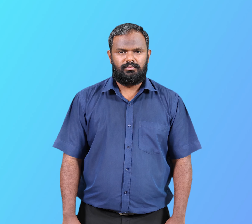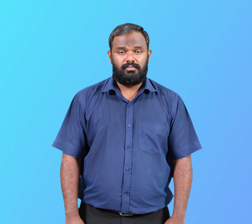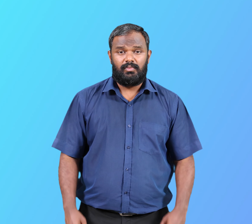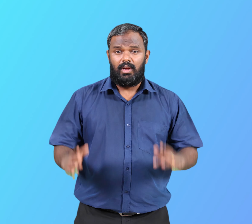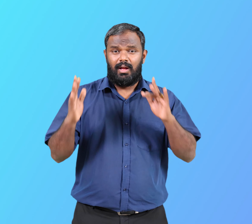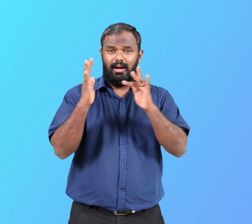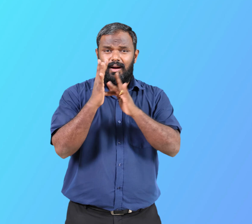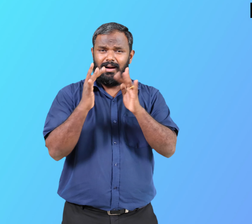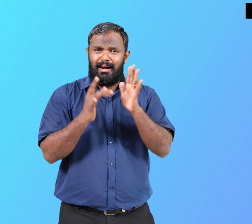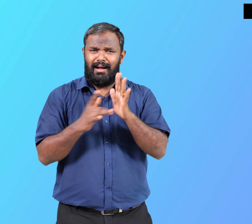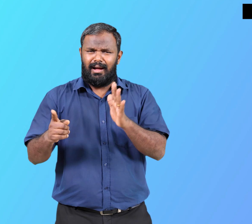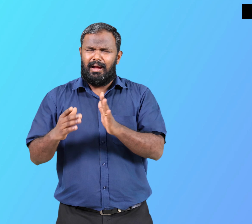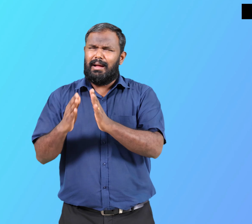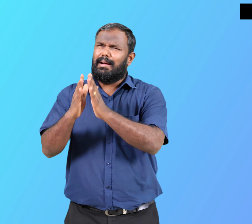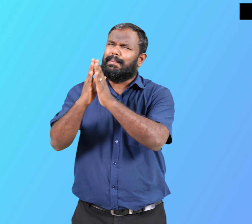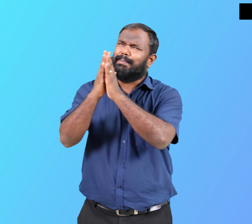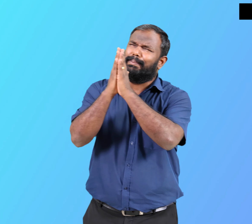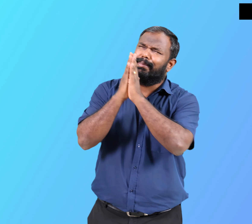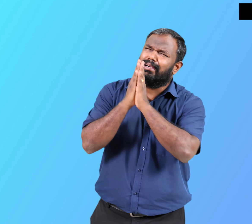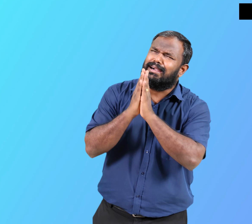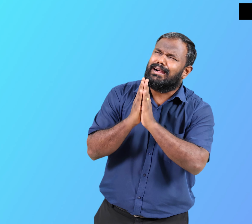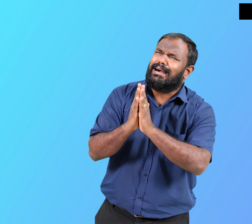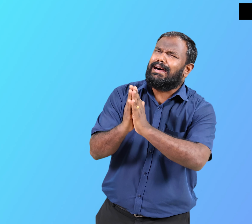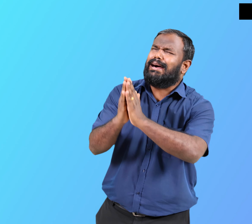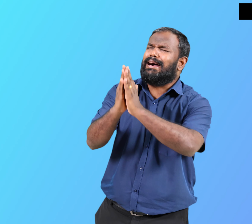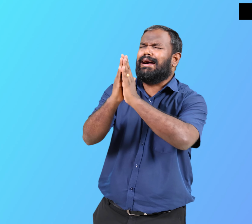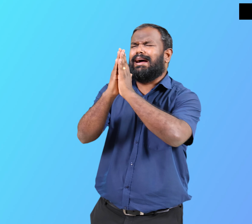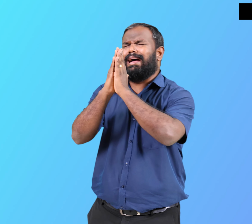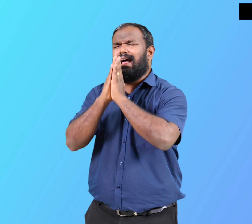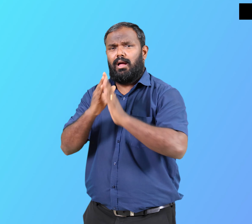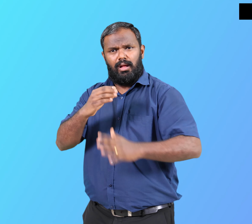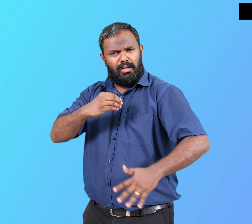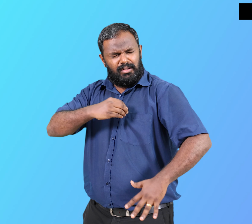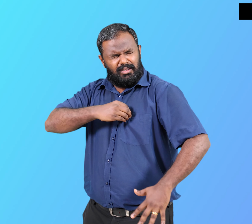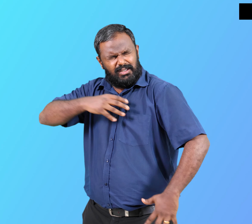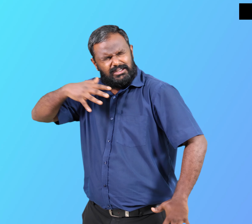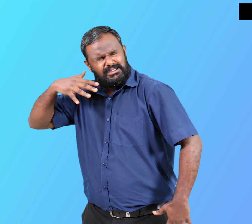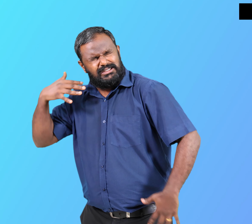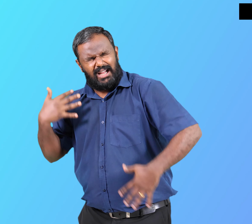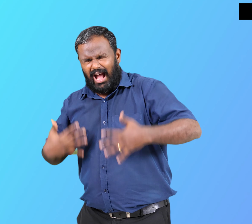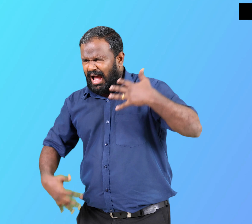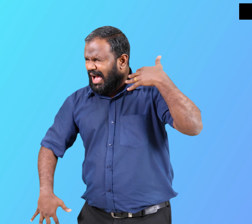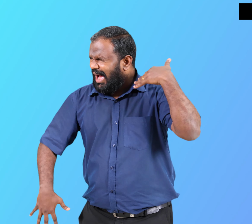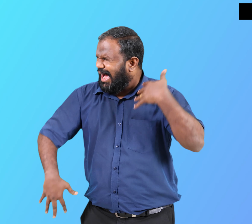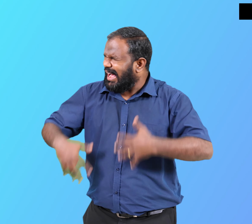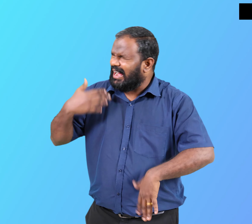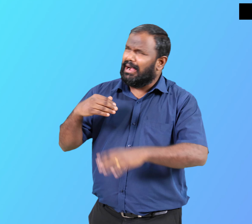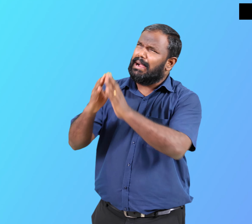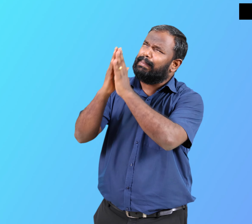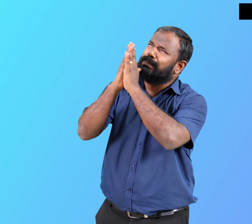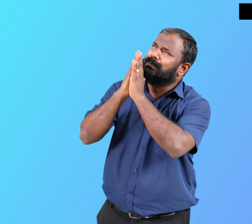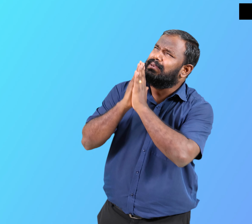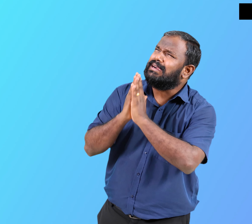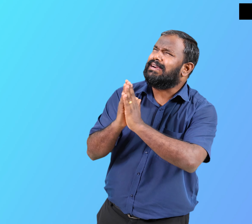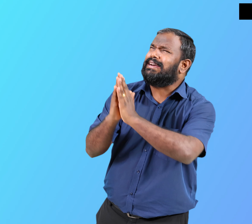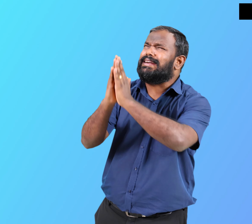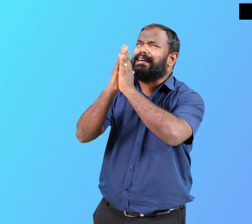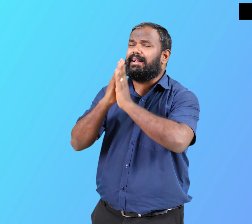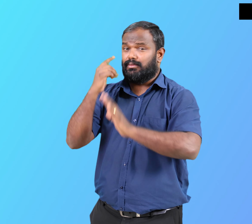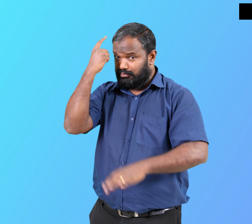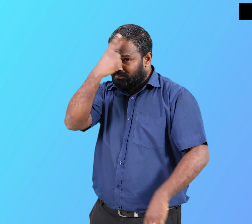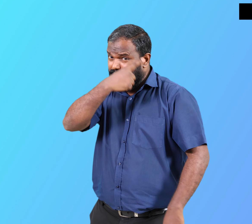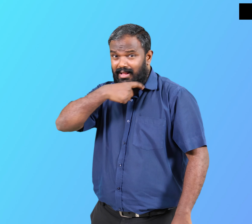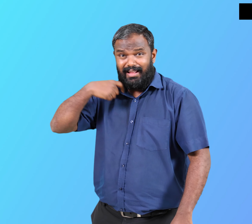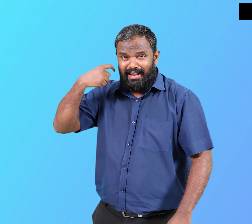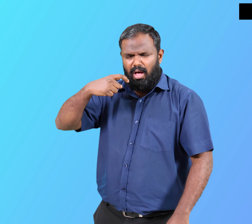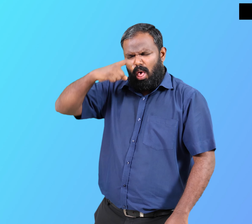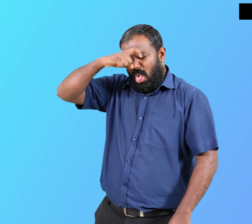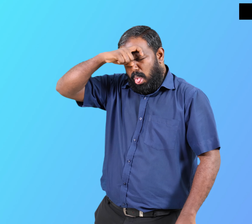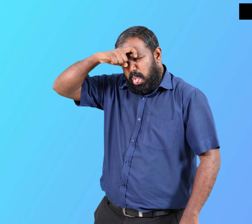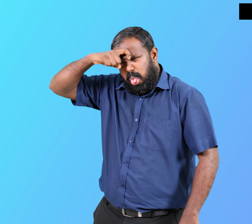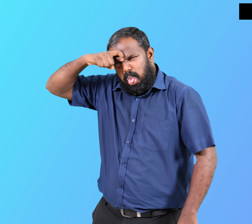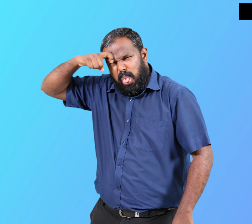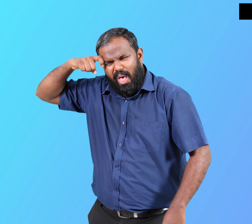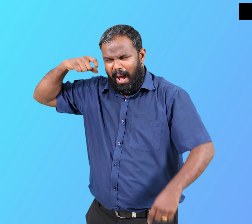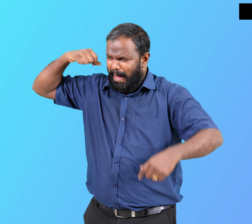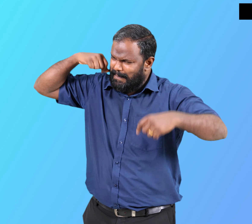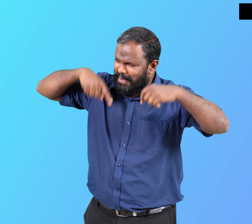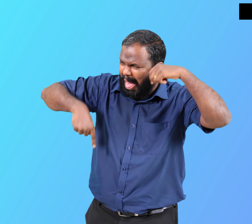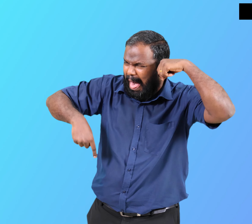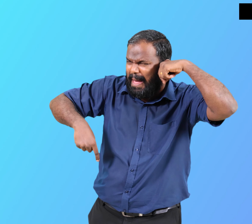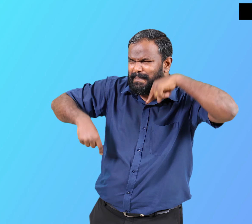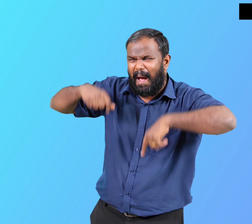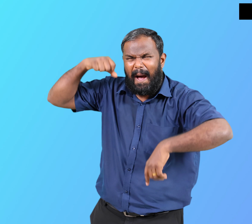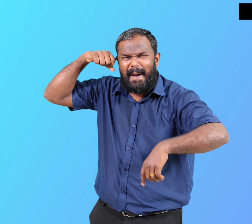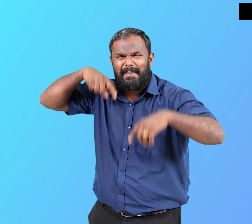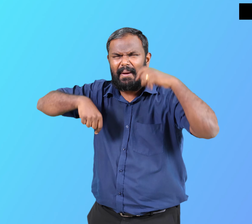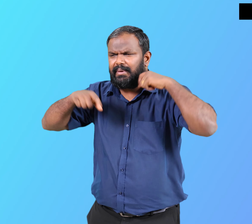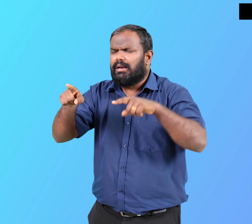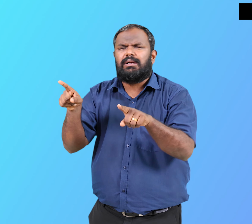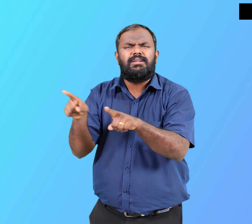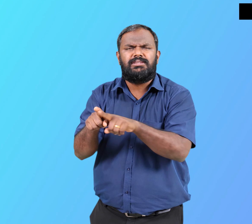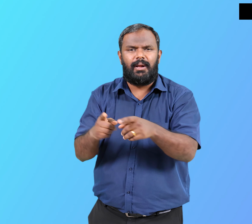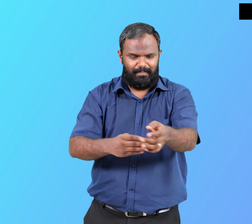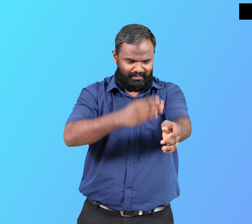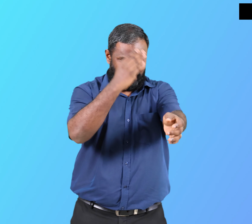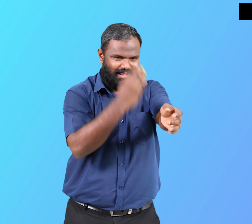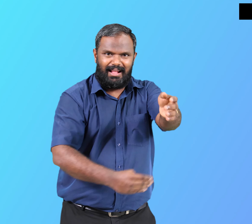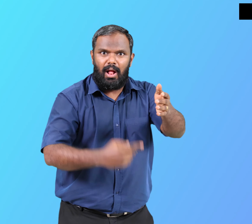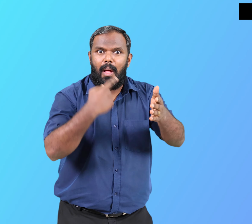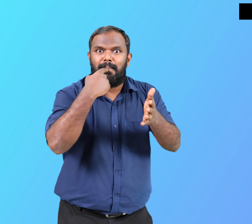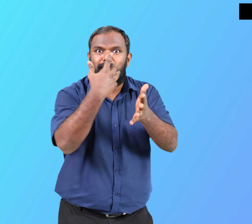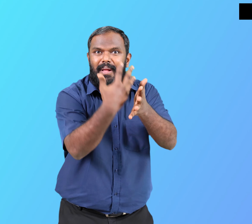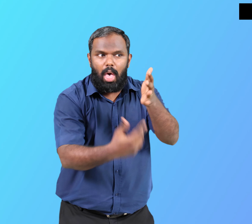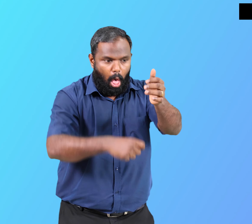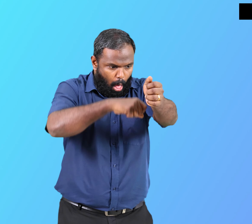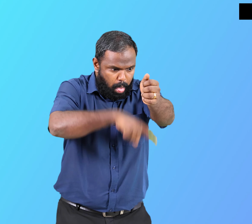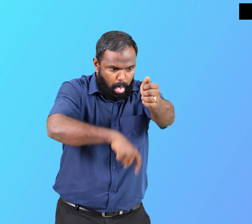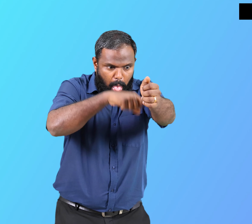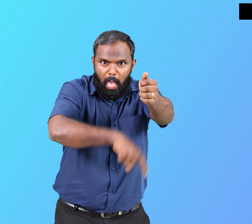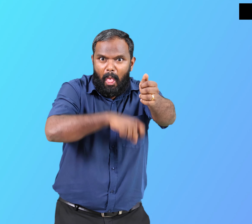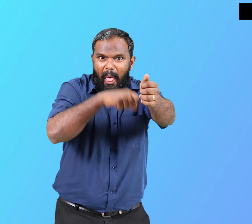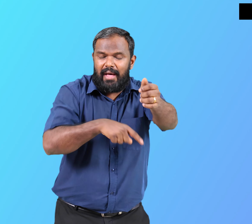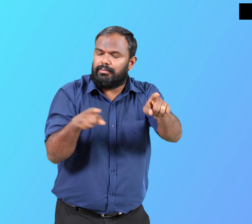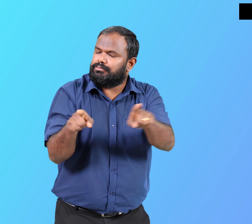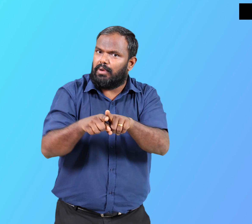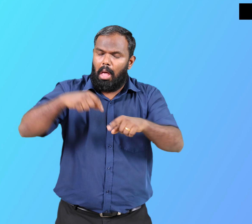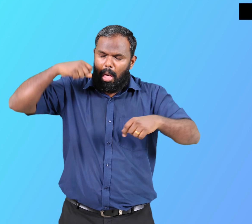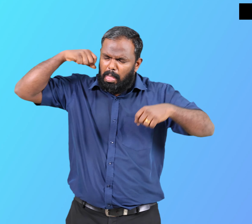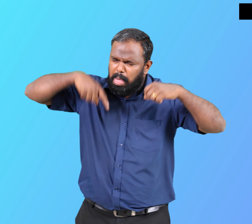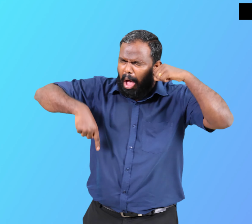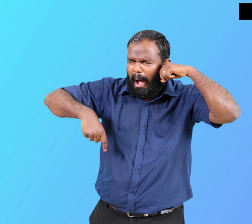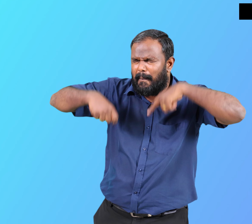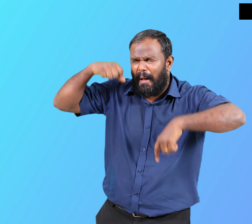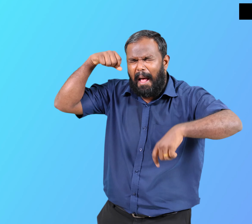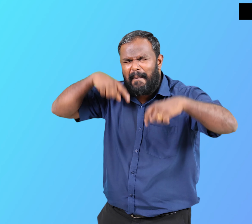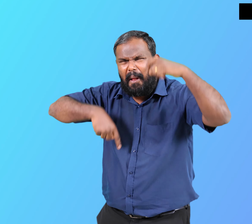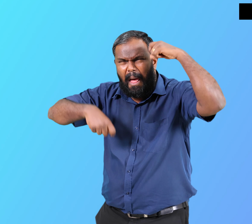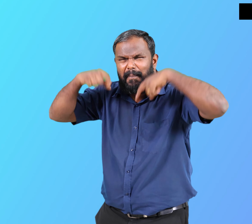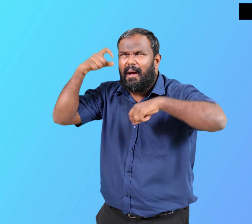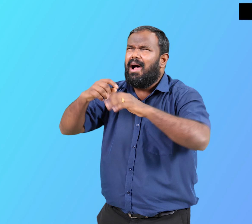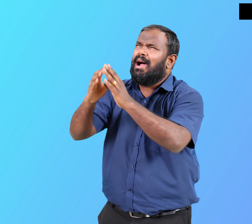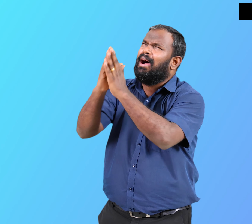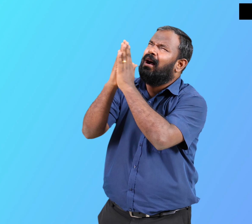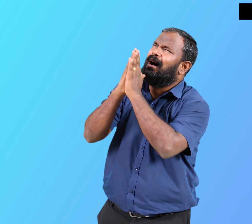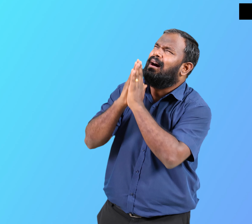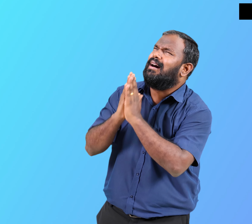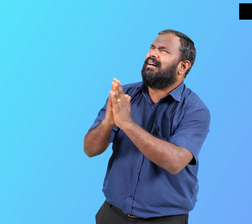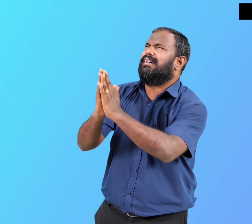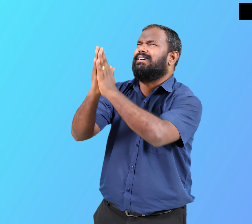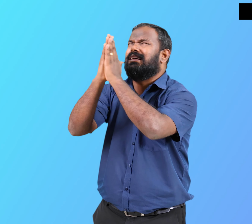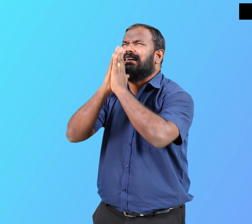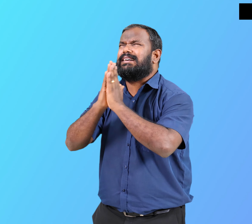Jesus was struggling even harder in prayer. Sweat dripped from his face like drops of blood falling to the ground.